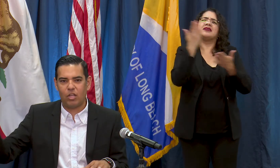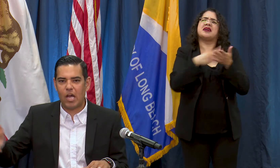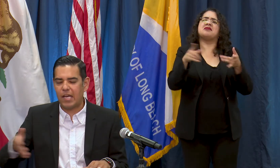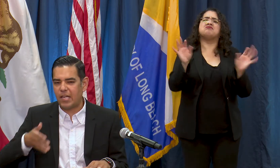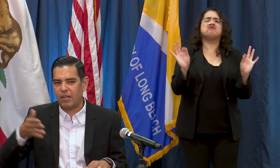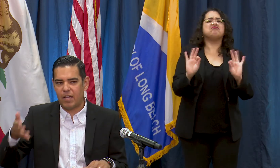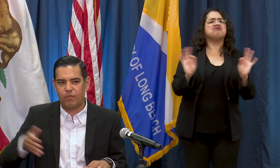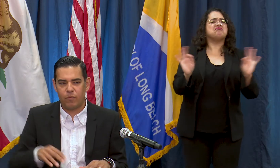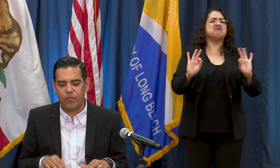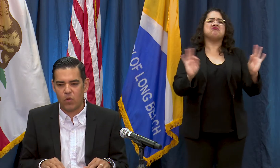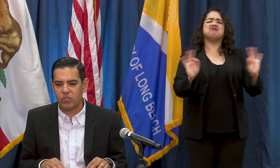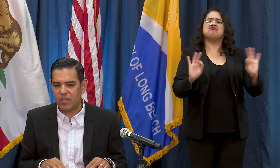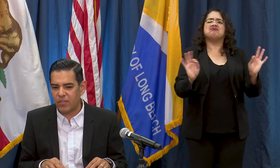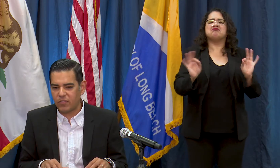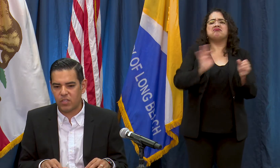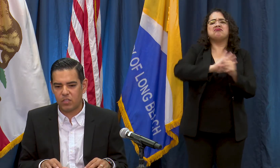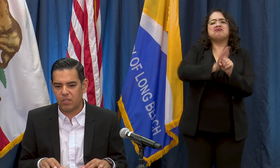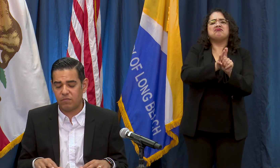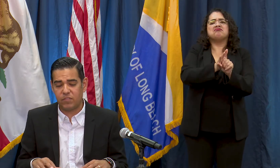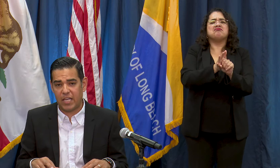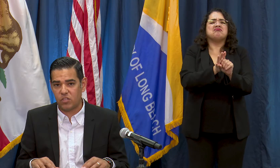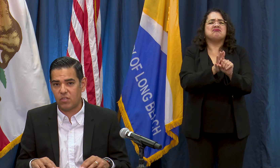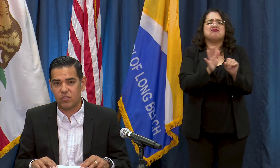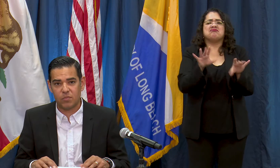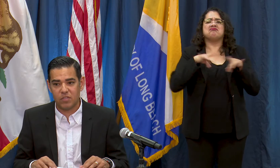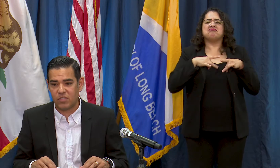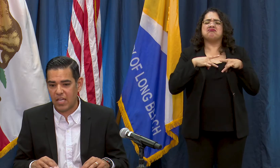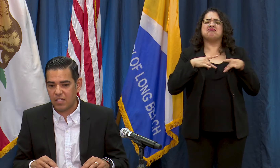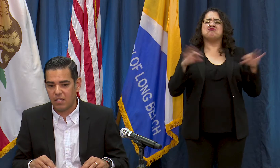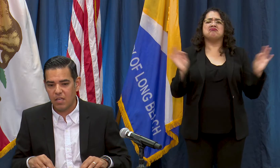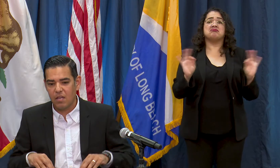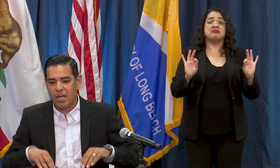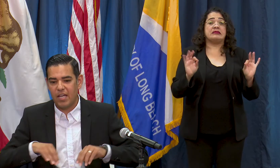lot from folks and I think that's dangerous, it's a mistake, and